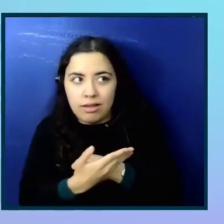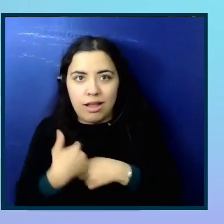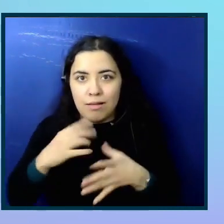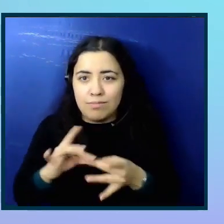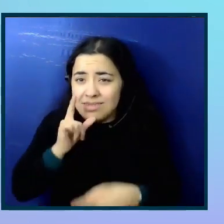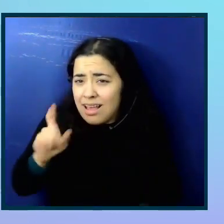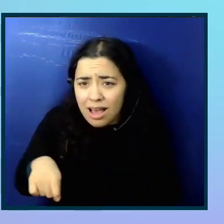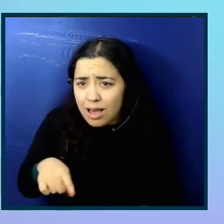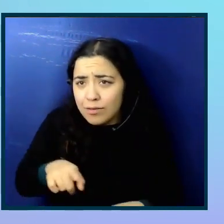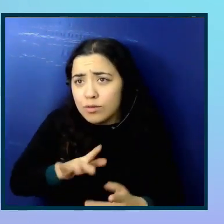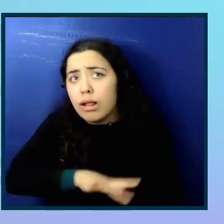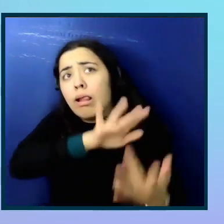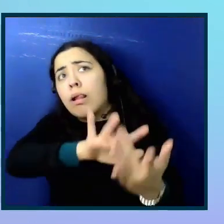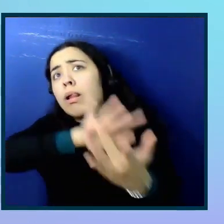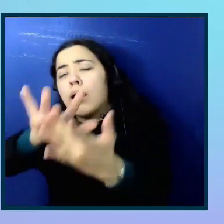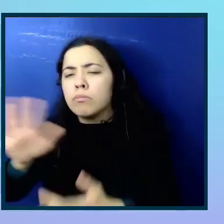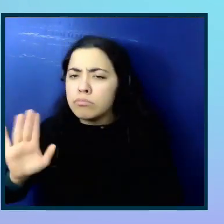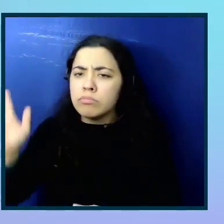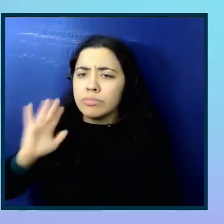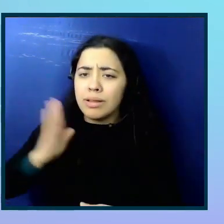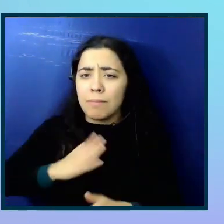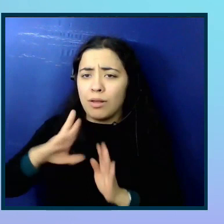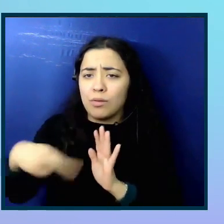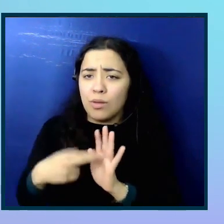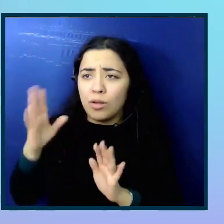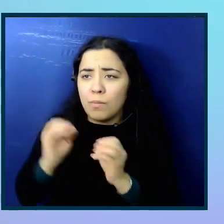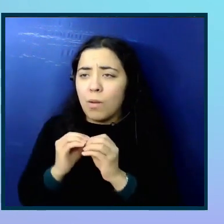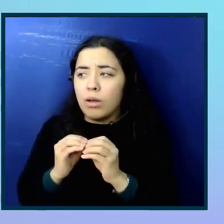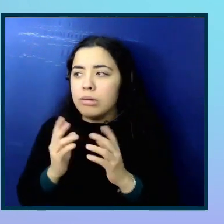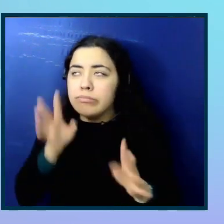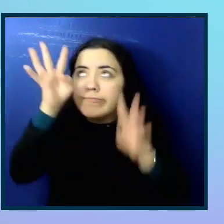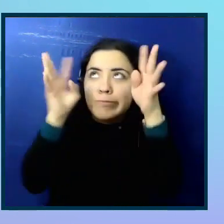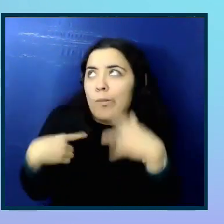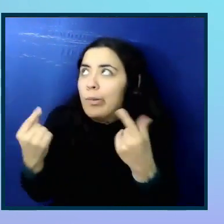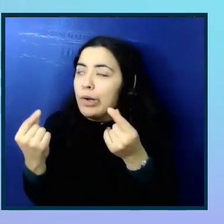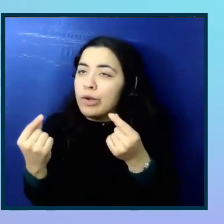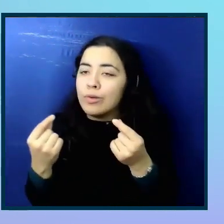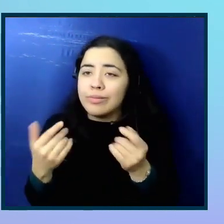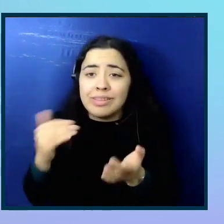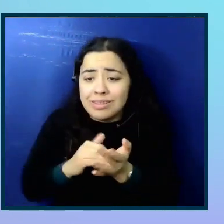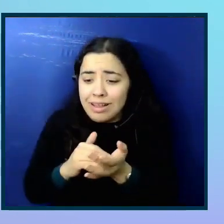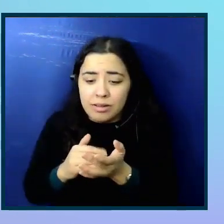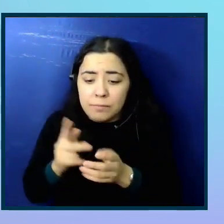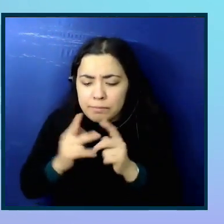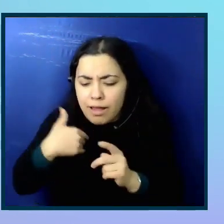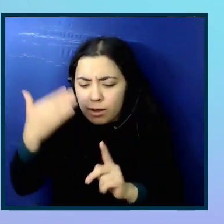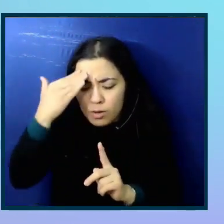And certainly I've at previous roles had to be a little bit more scrappy and again, snowball sampling using Reddit as a way